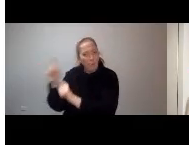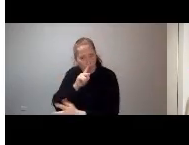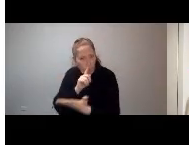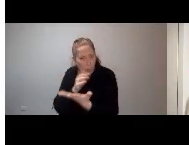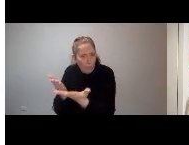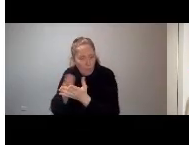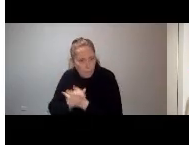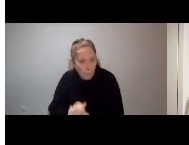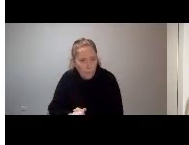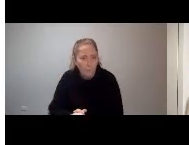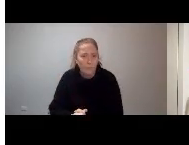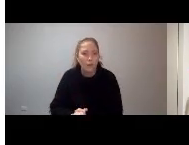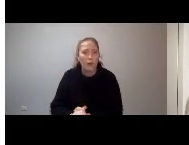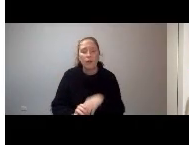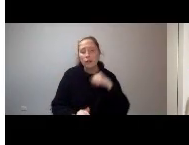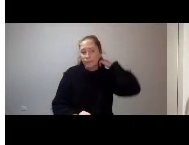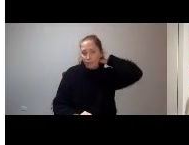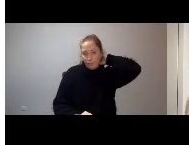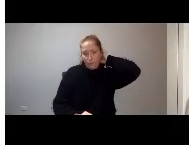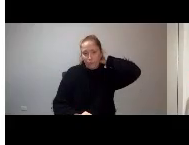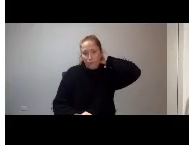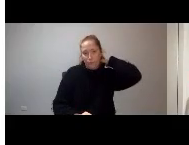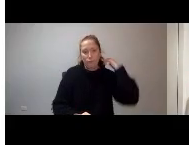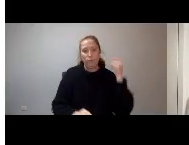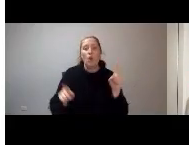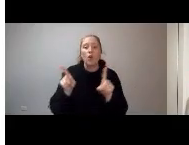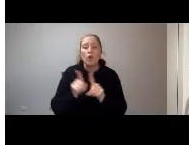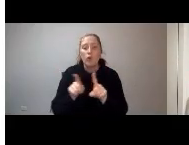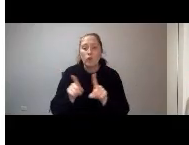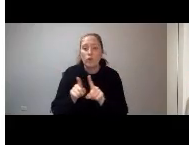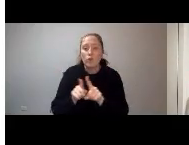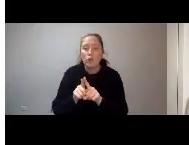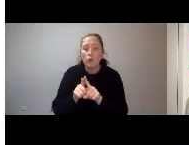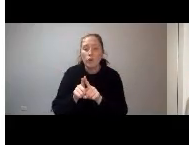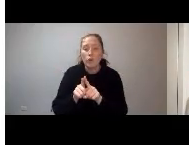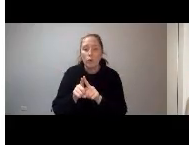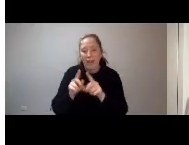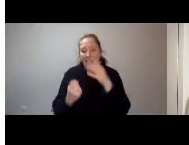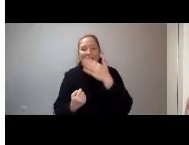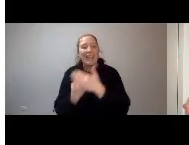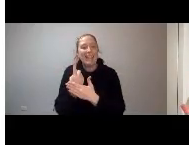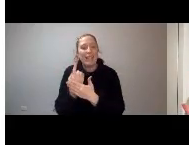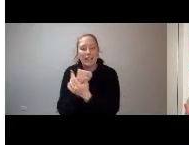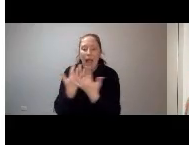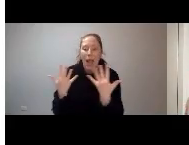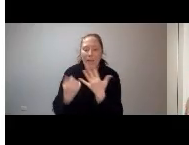is to look at the number of things that are present. So, incidents, how many incidents have there been?